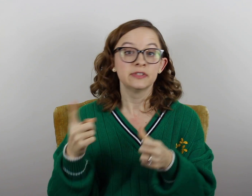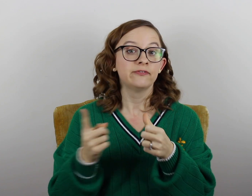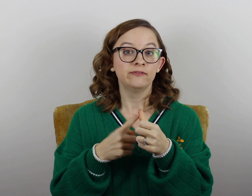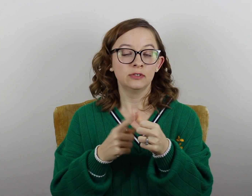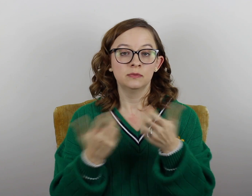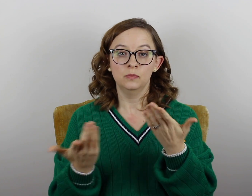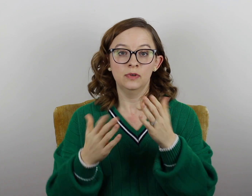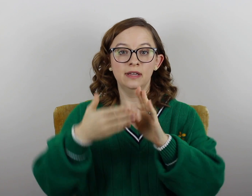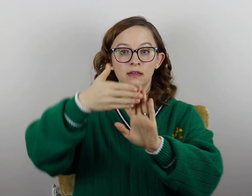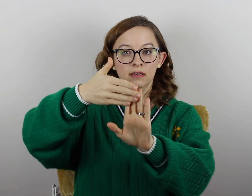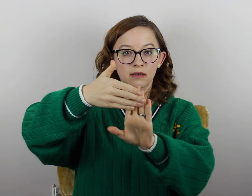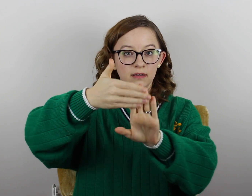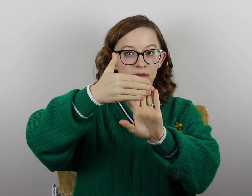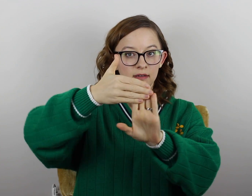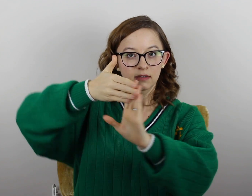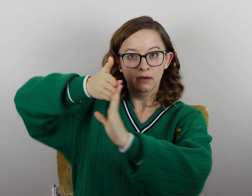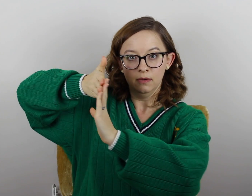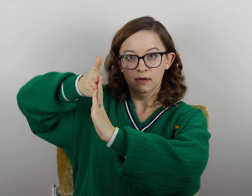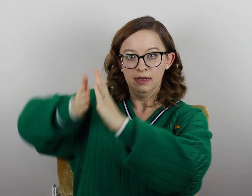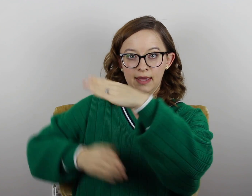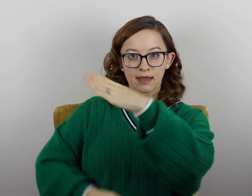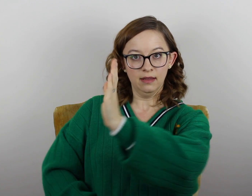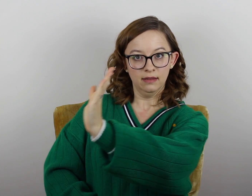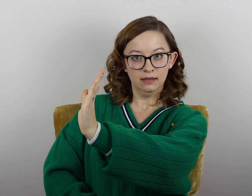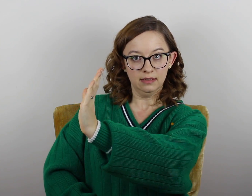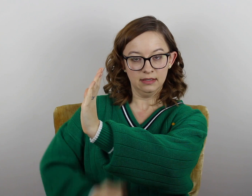Okay? The first one is this.